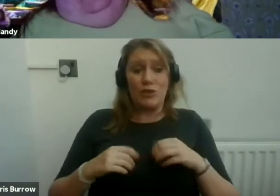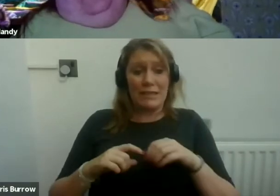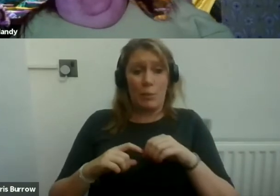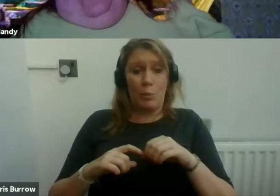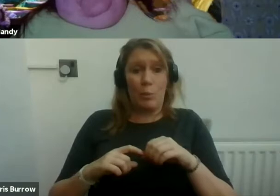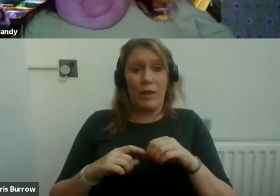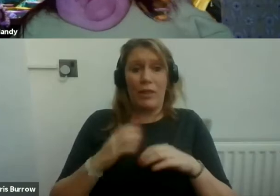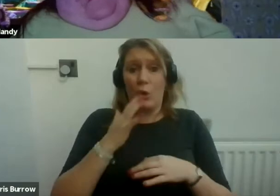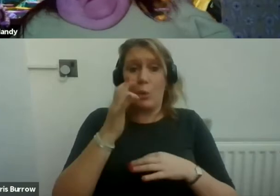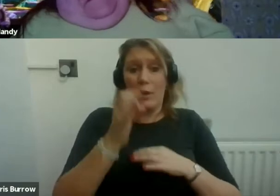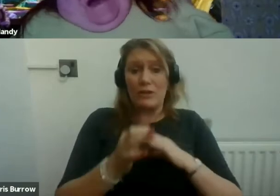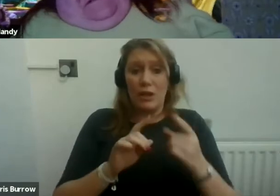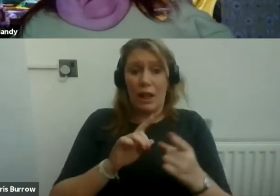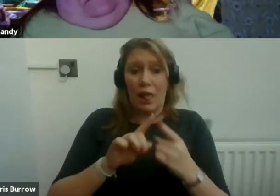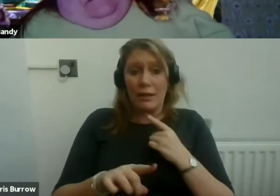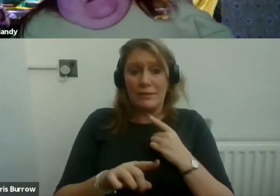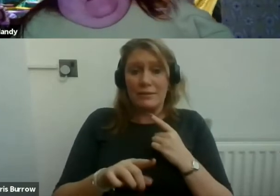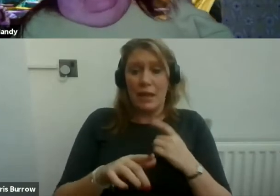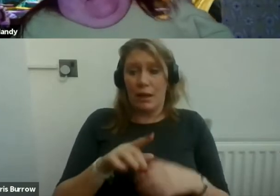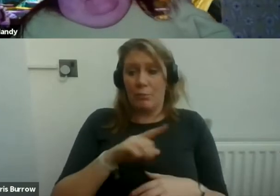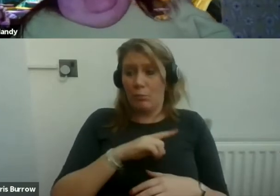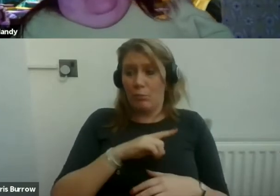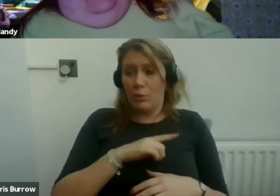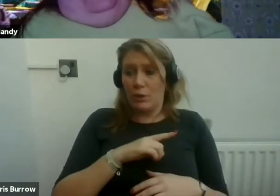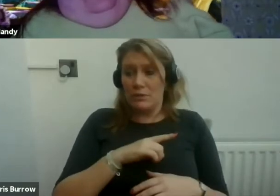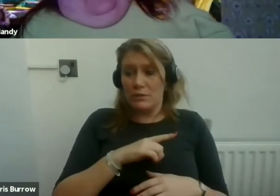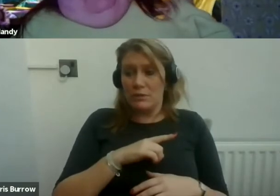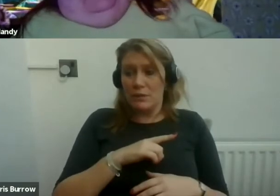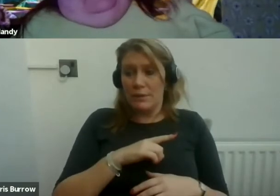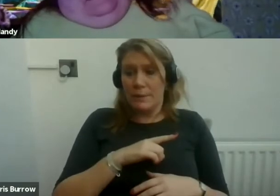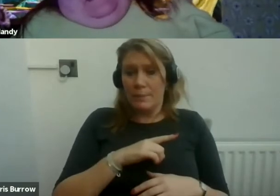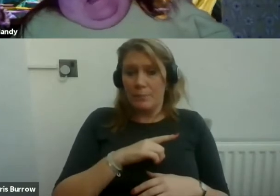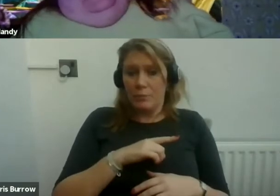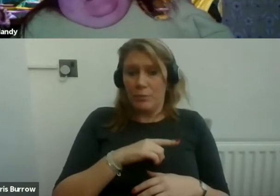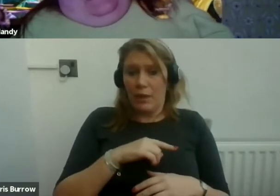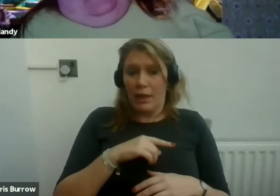afterwards. If we ever did it again it